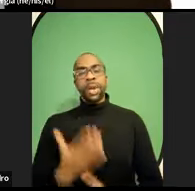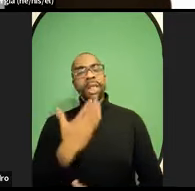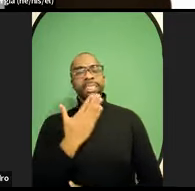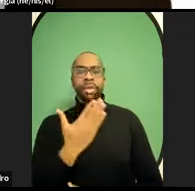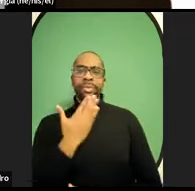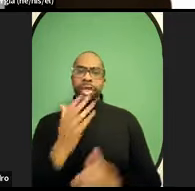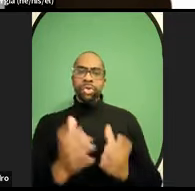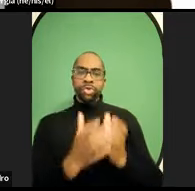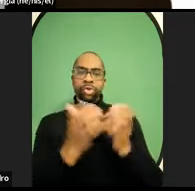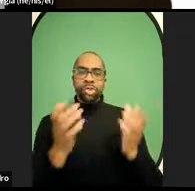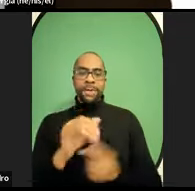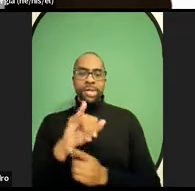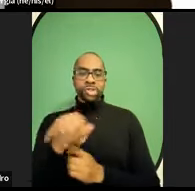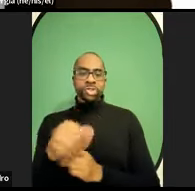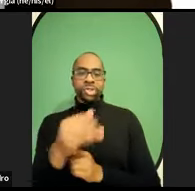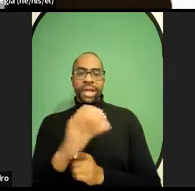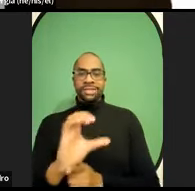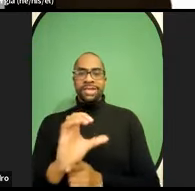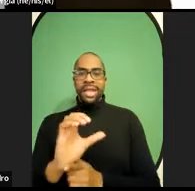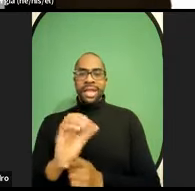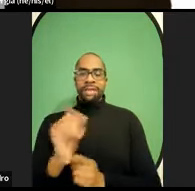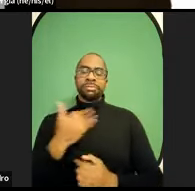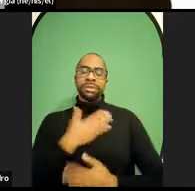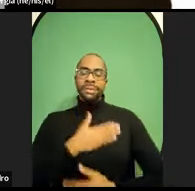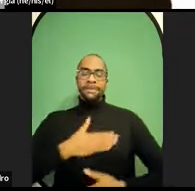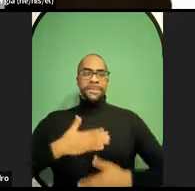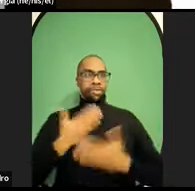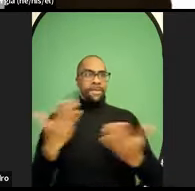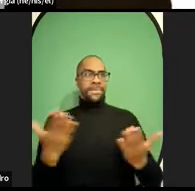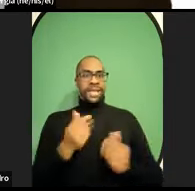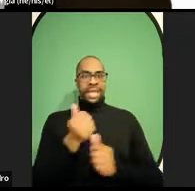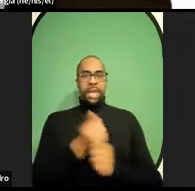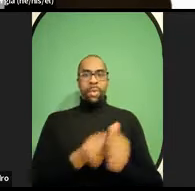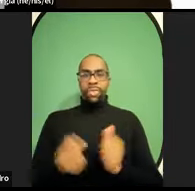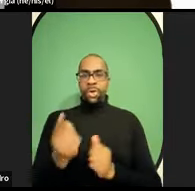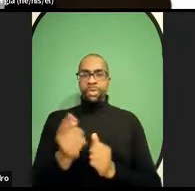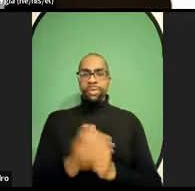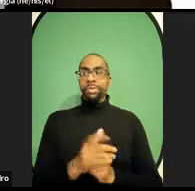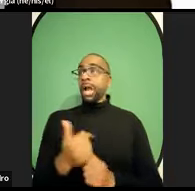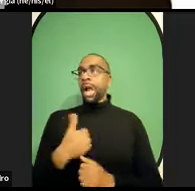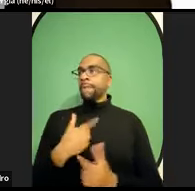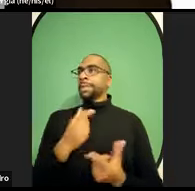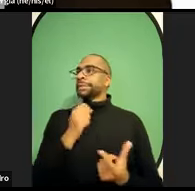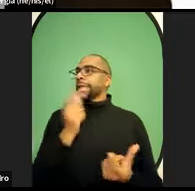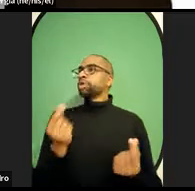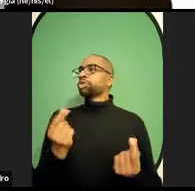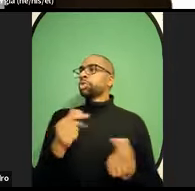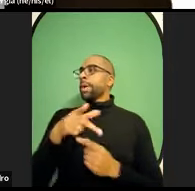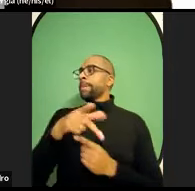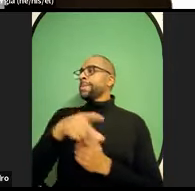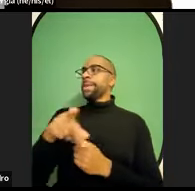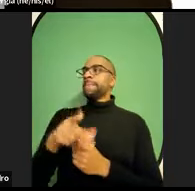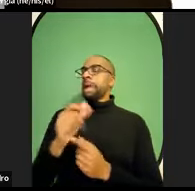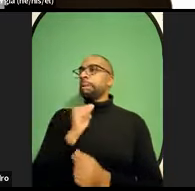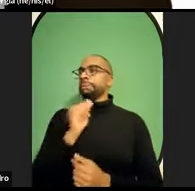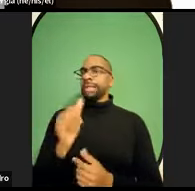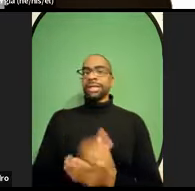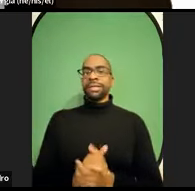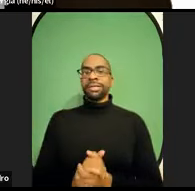I'll let you take the floor. Thanks so much to see it Thanks so much to see it's, it's a pleasure being here with all of you. I'm not going to do a power